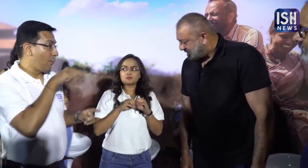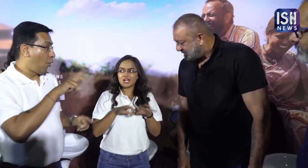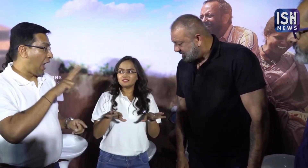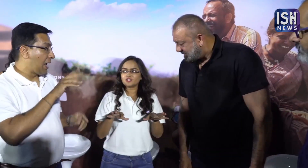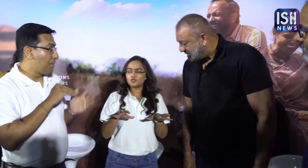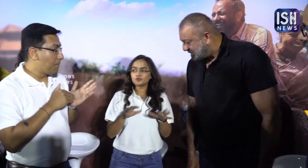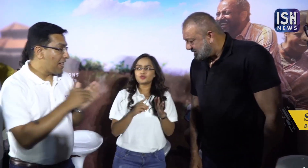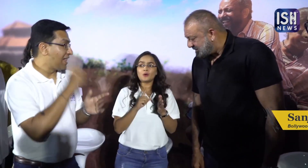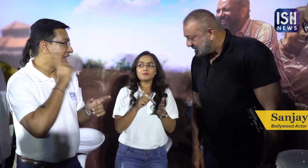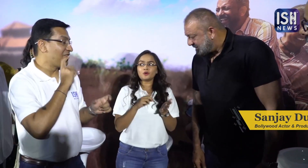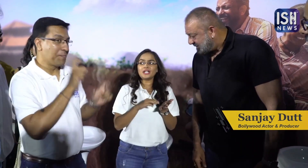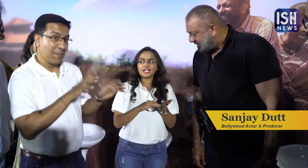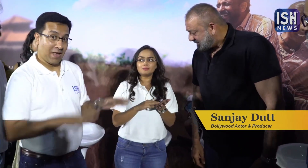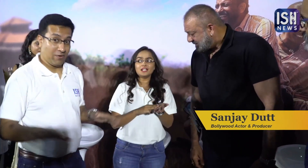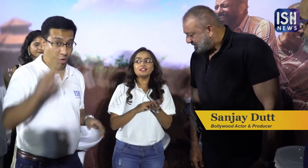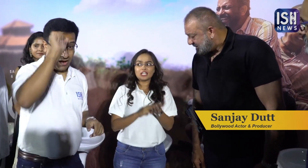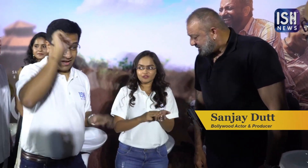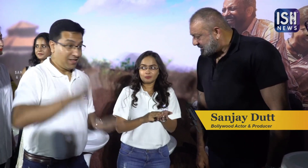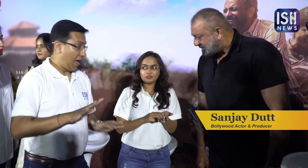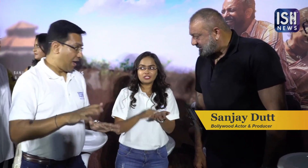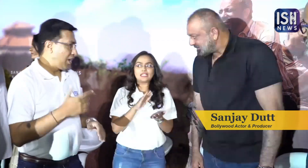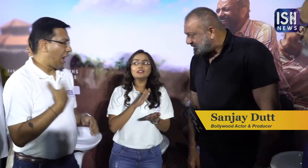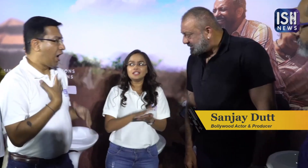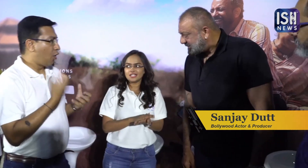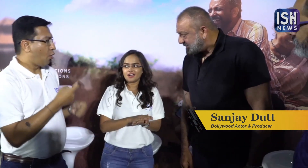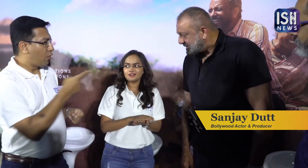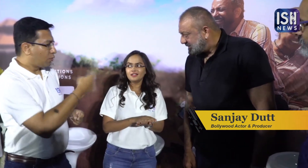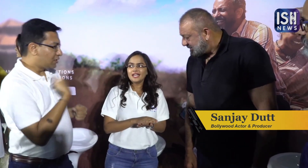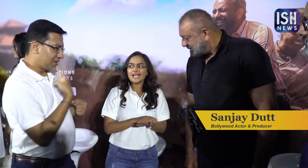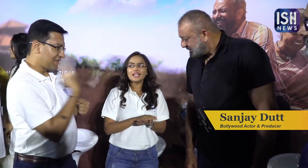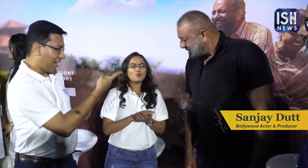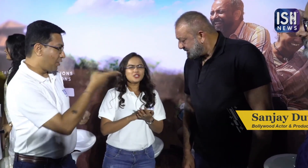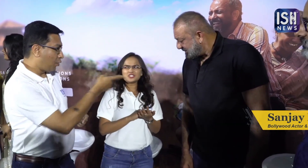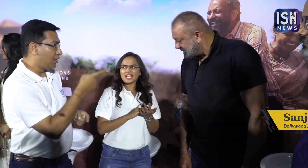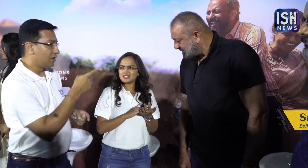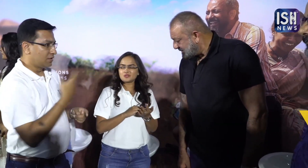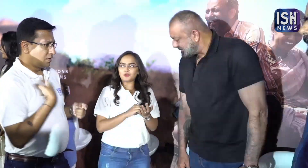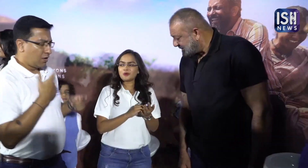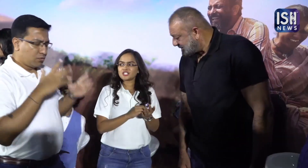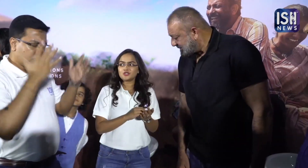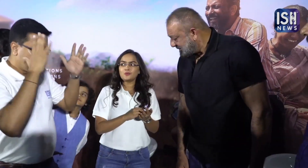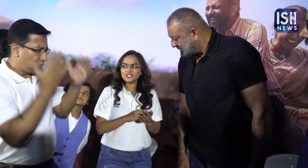1.8 million Deaf are currently living in India. I want to tell you that I applaud and